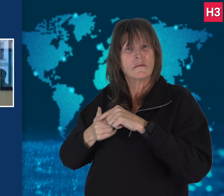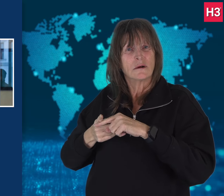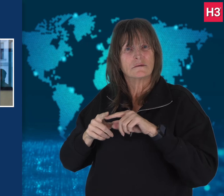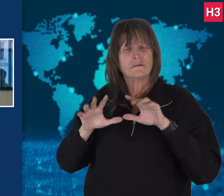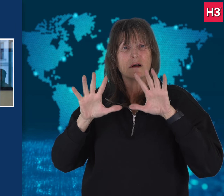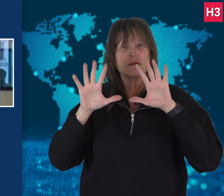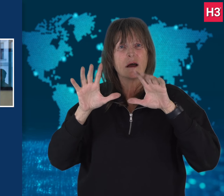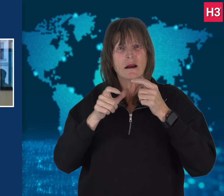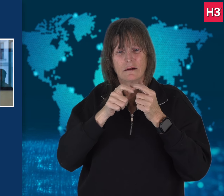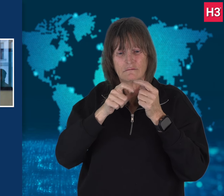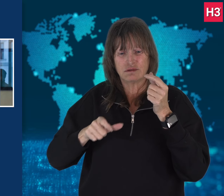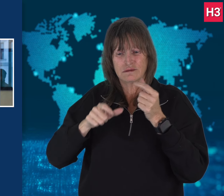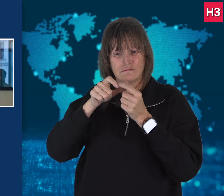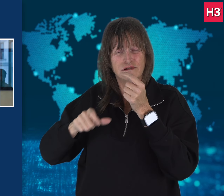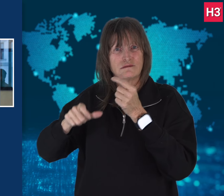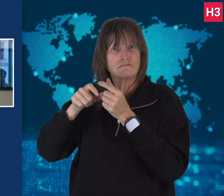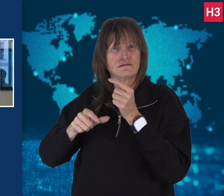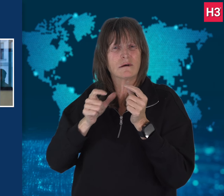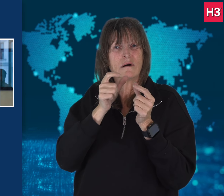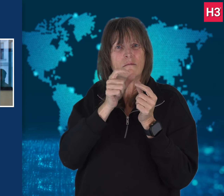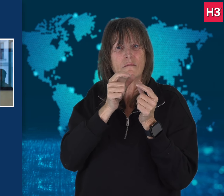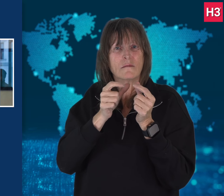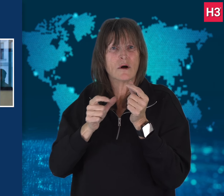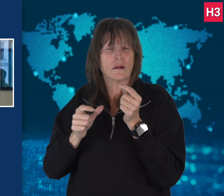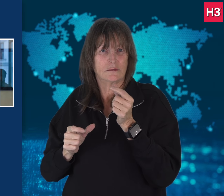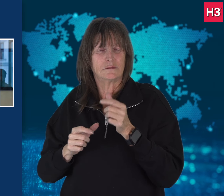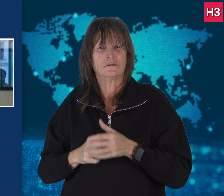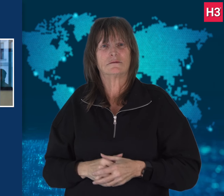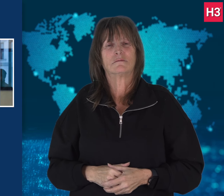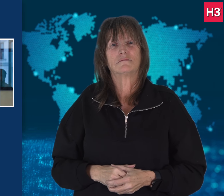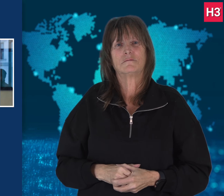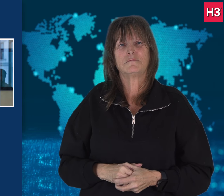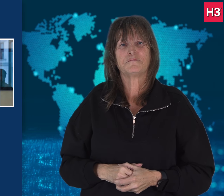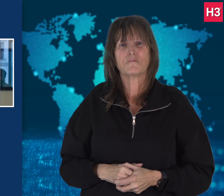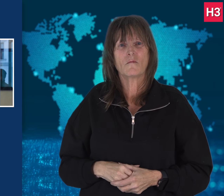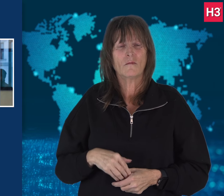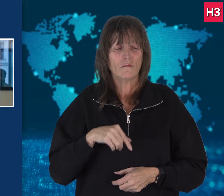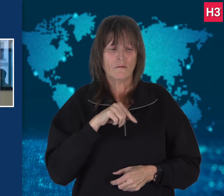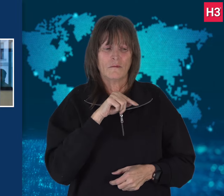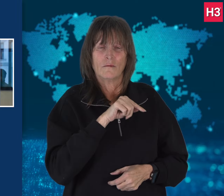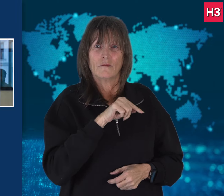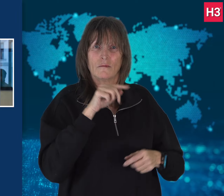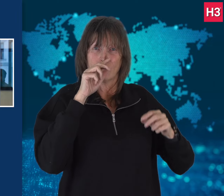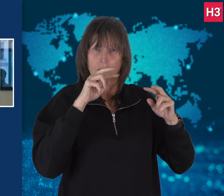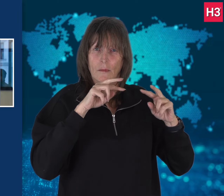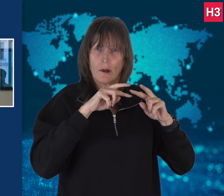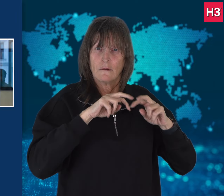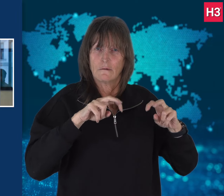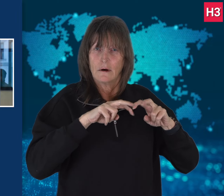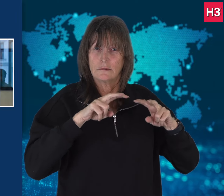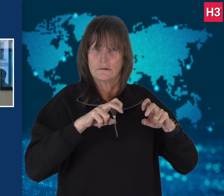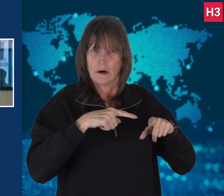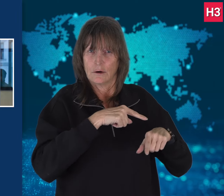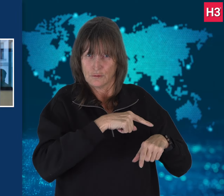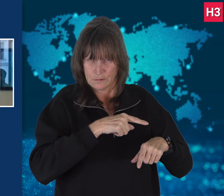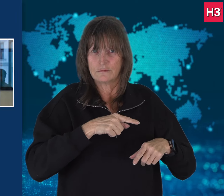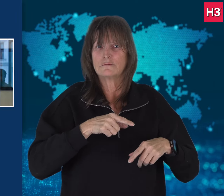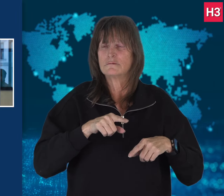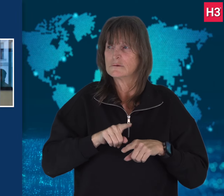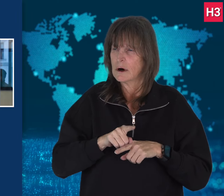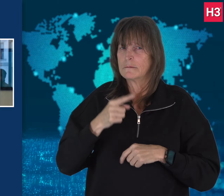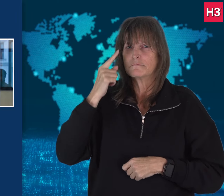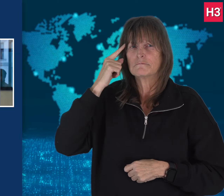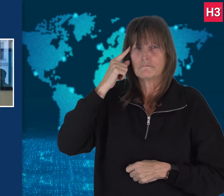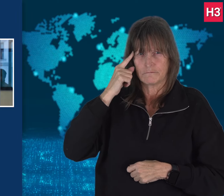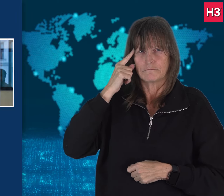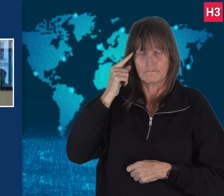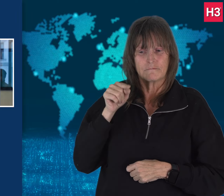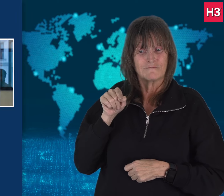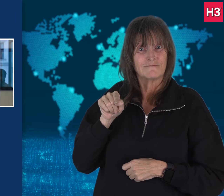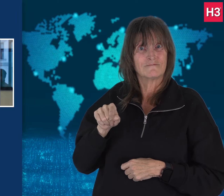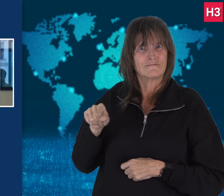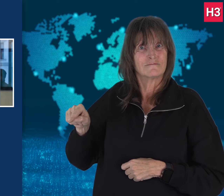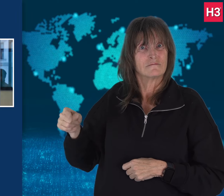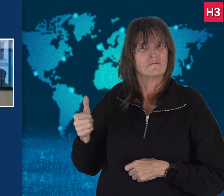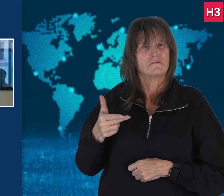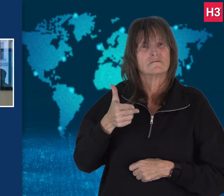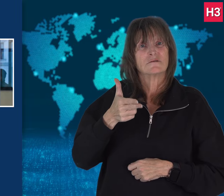five handguns and ten magazines of ammunition. Investigators believe